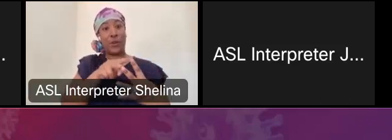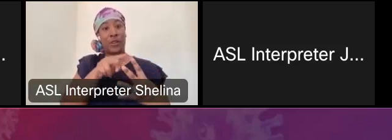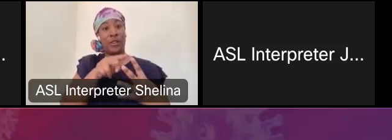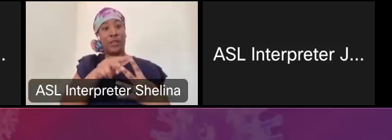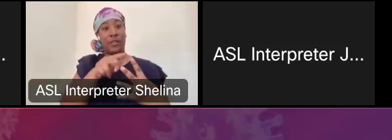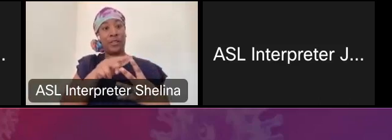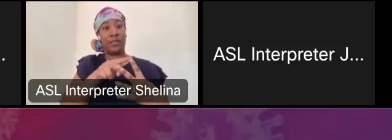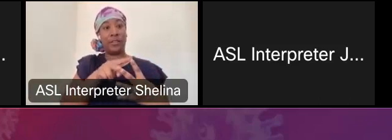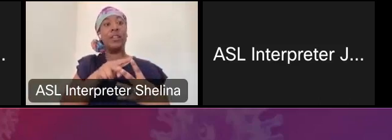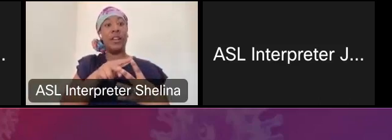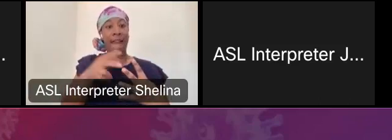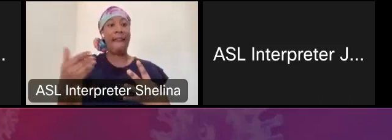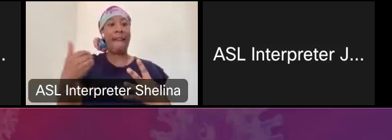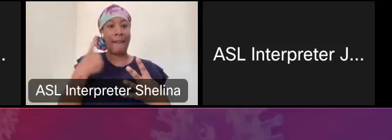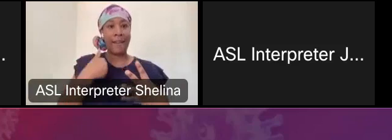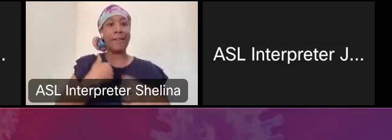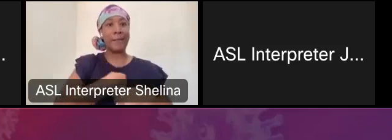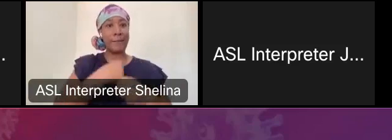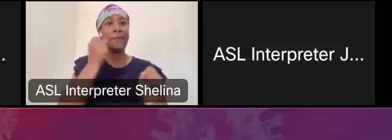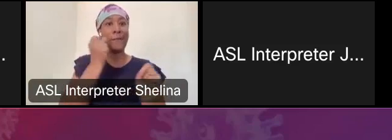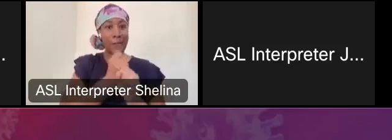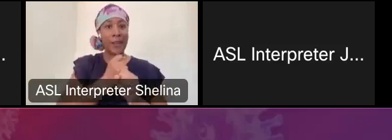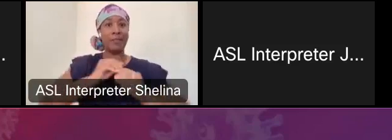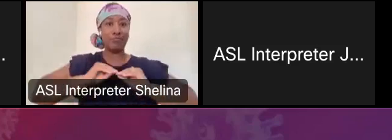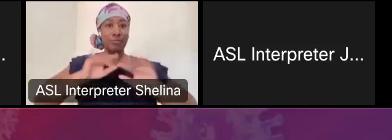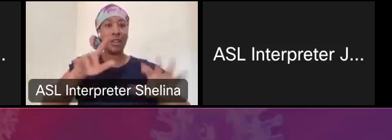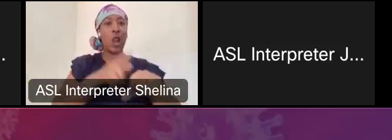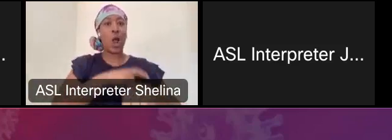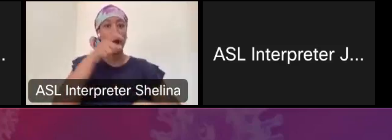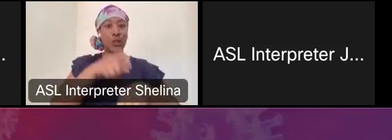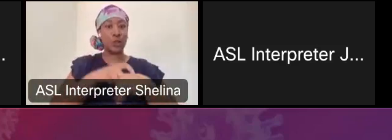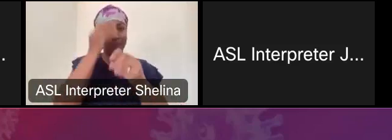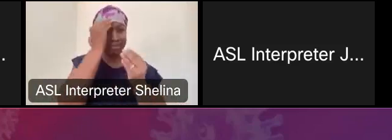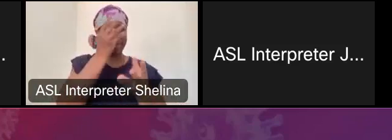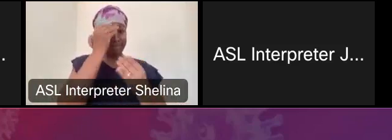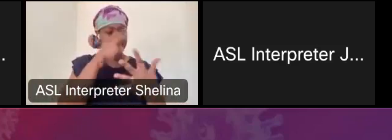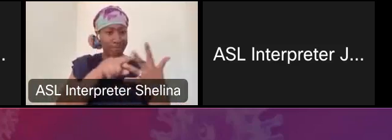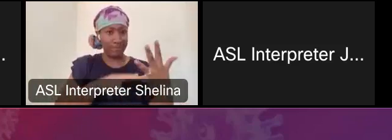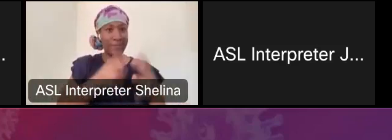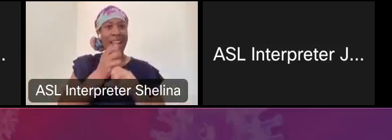These vaccine makers were able to provide long term data in order to get an FDA license.